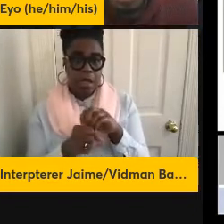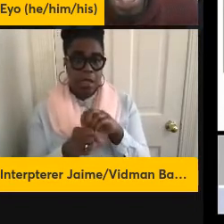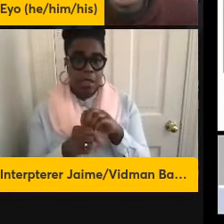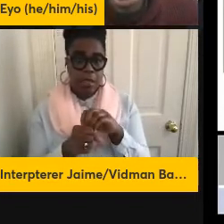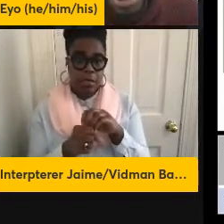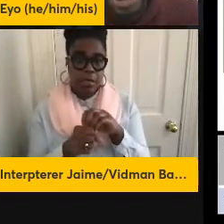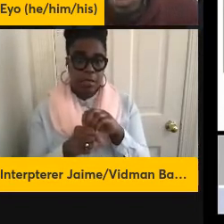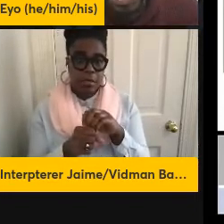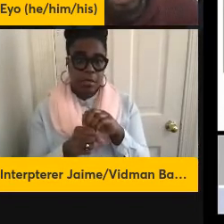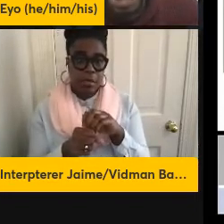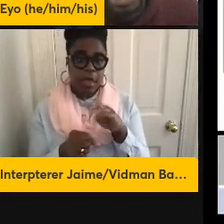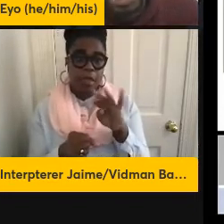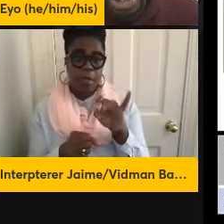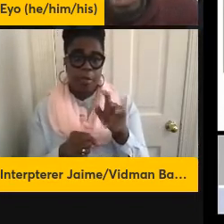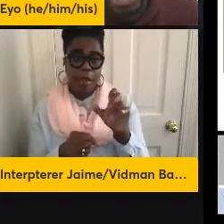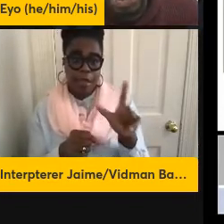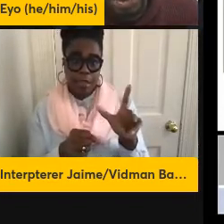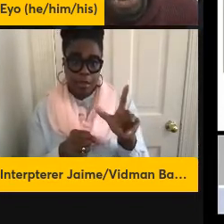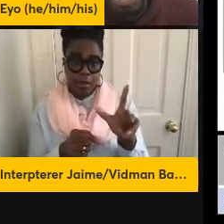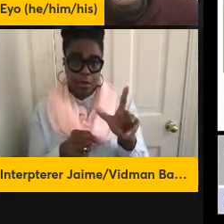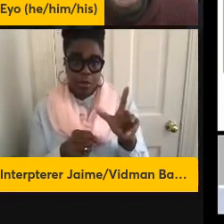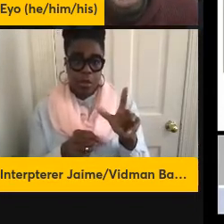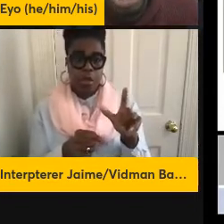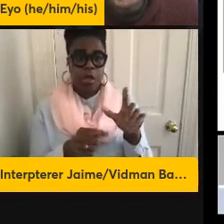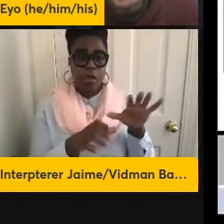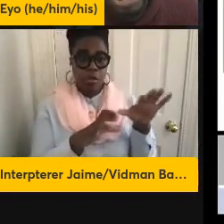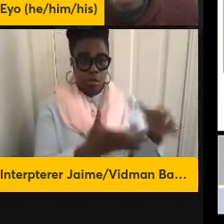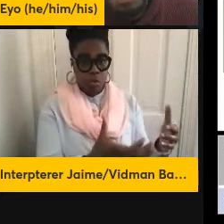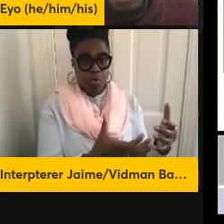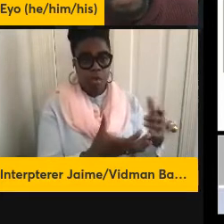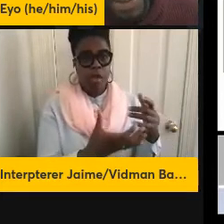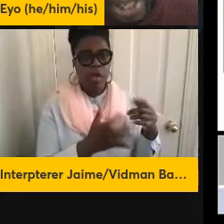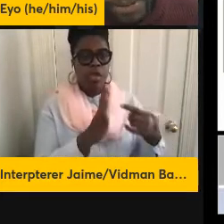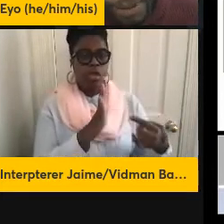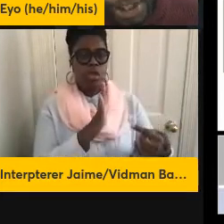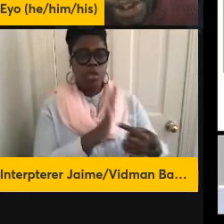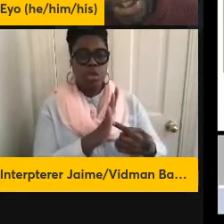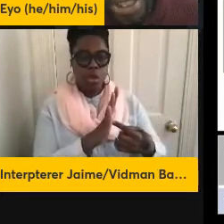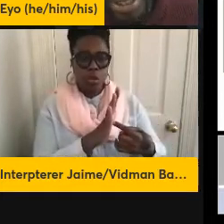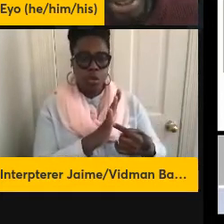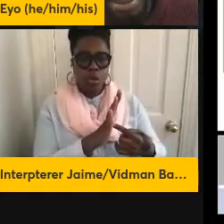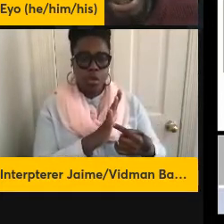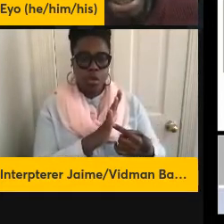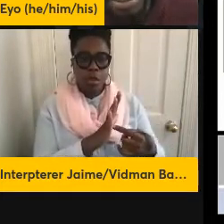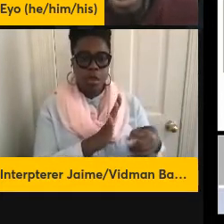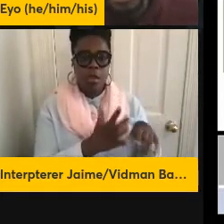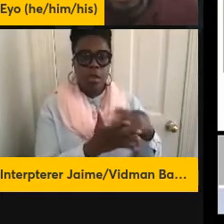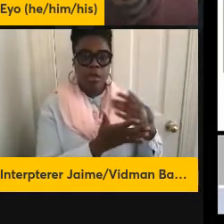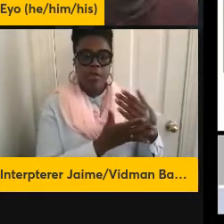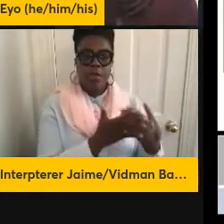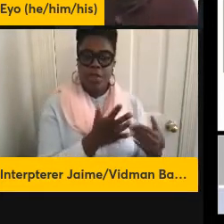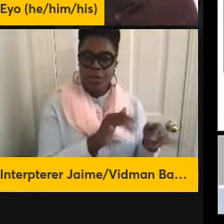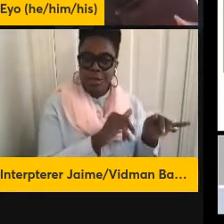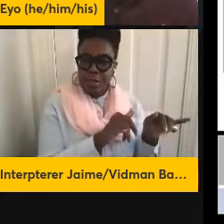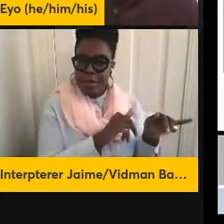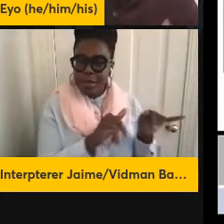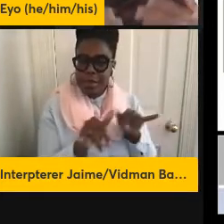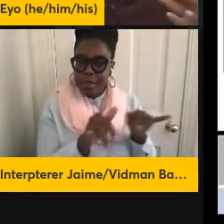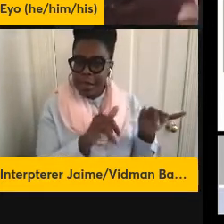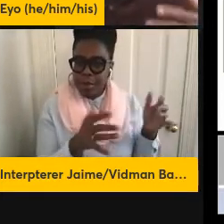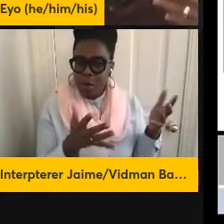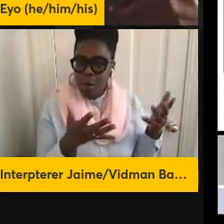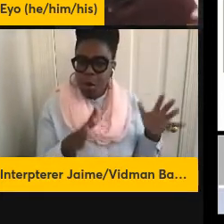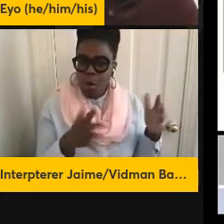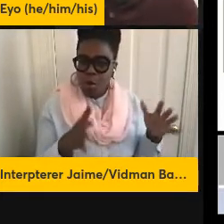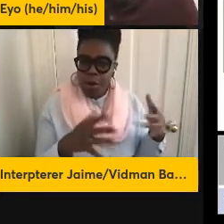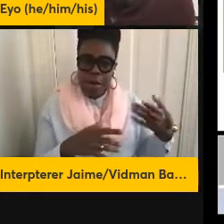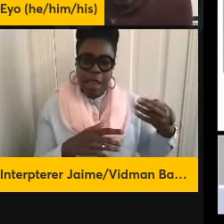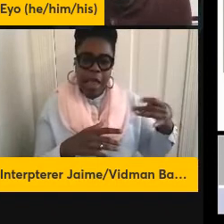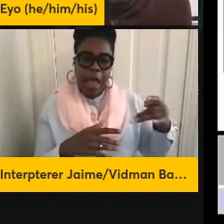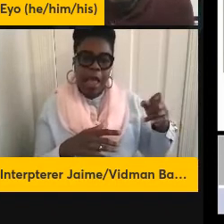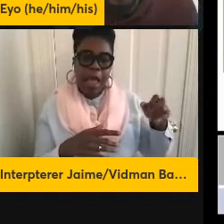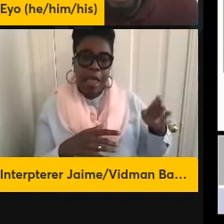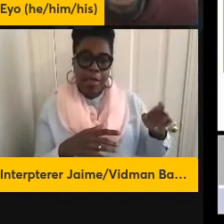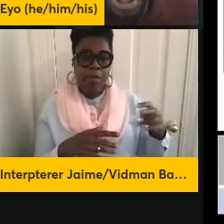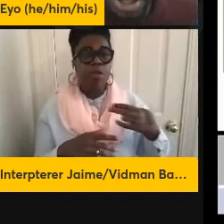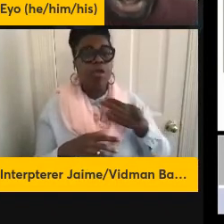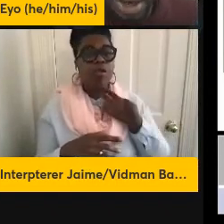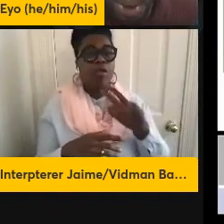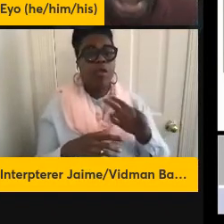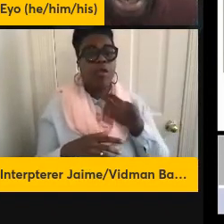basal condition already starts to show features that seem similar to the already hyper vocalized state of the of the wild